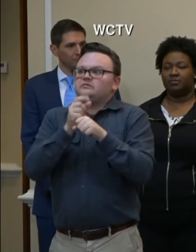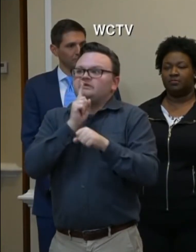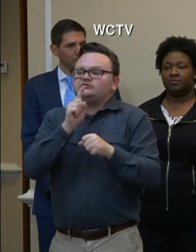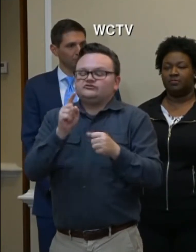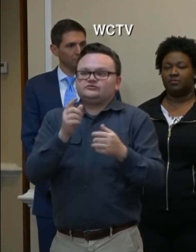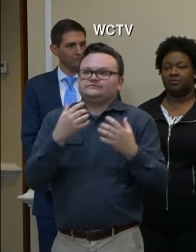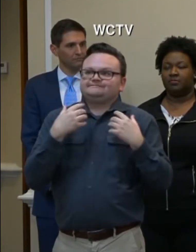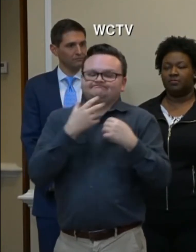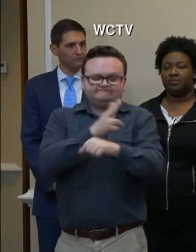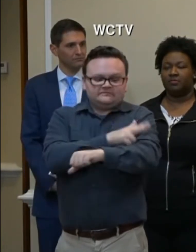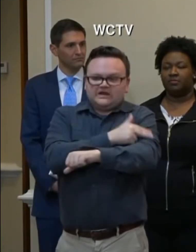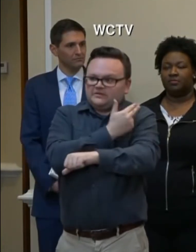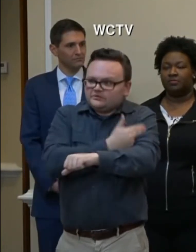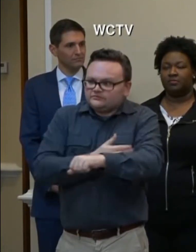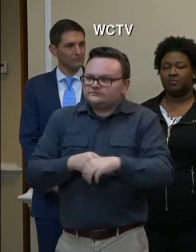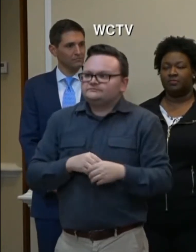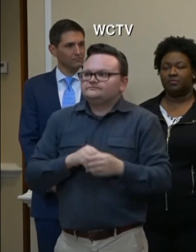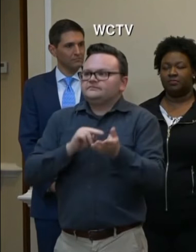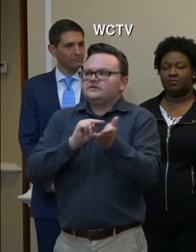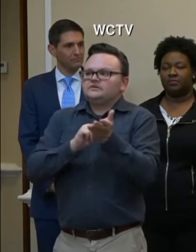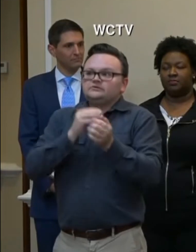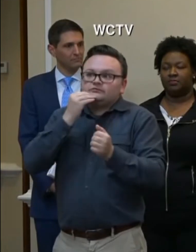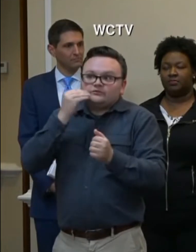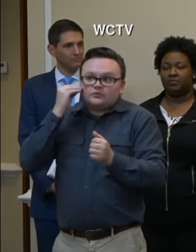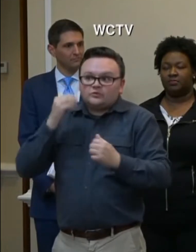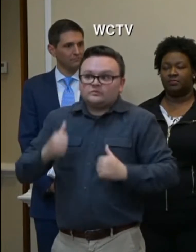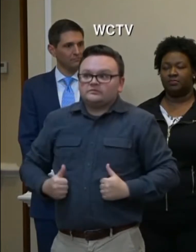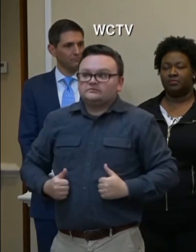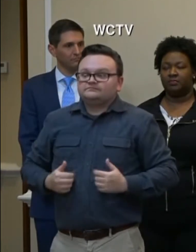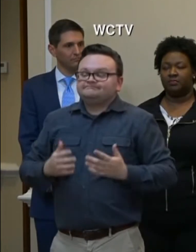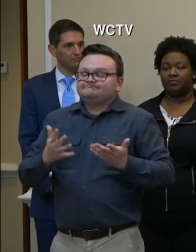assisted living facility patients and protecting the healthcare workforce